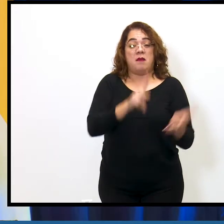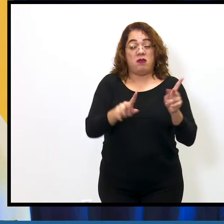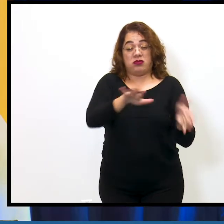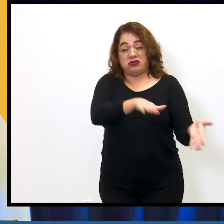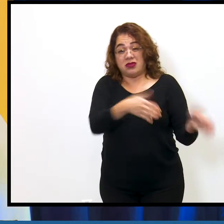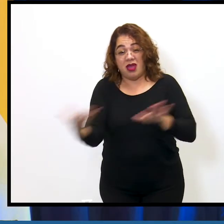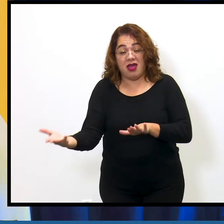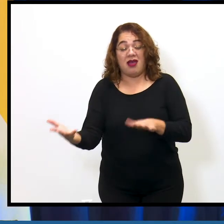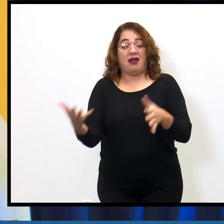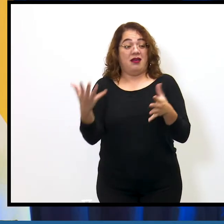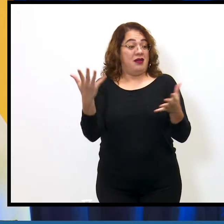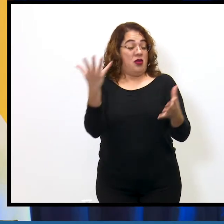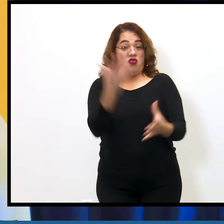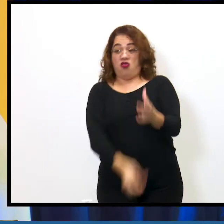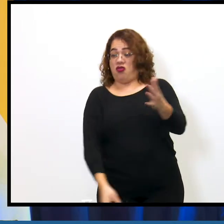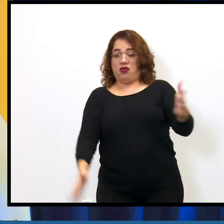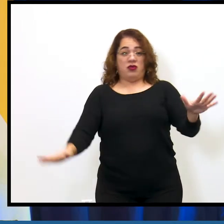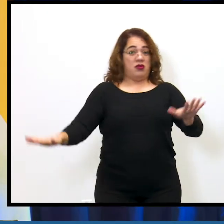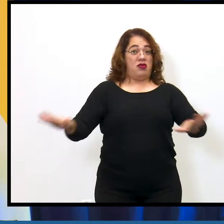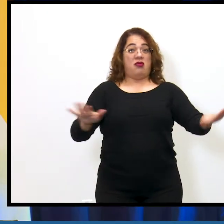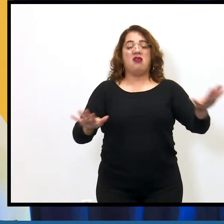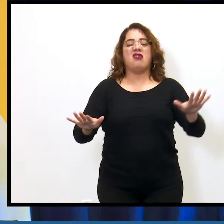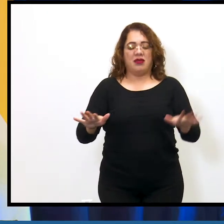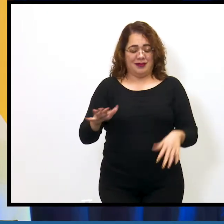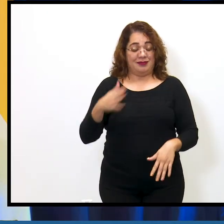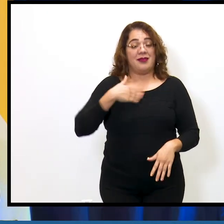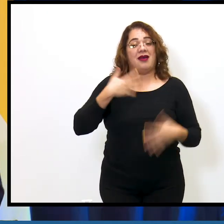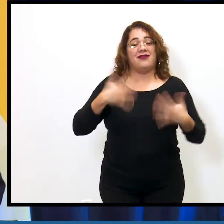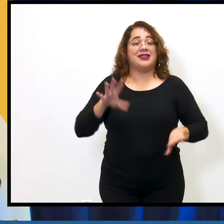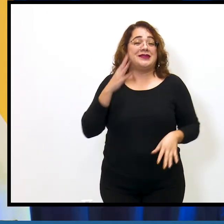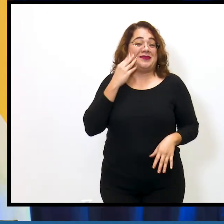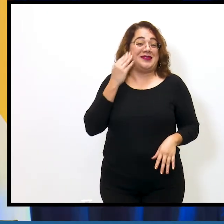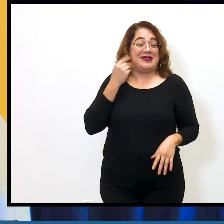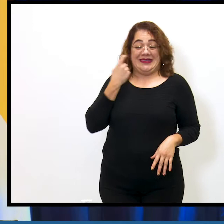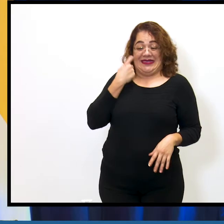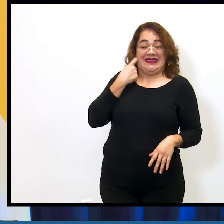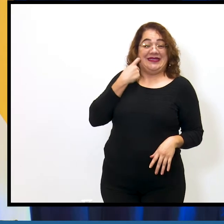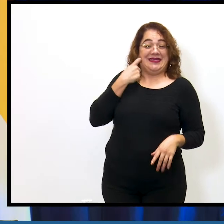We have to do everything we can to stay safe. I'm going to talk about our hospitalizations in